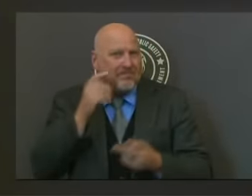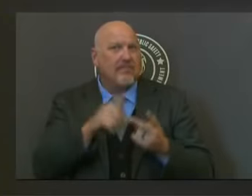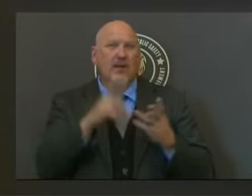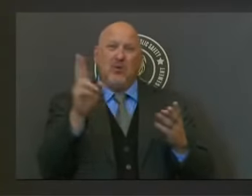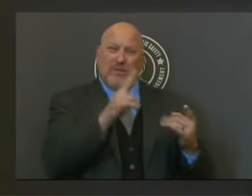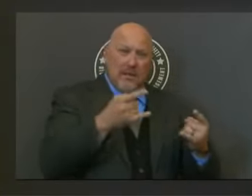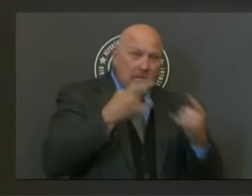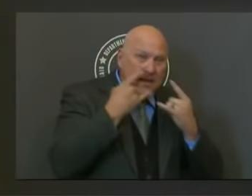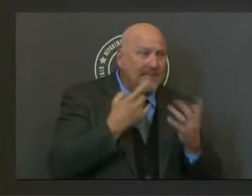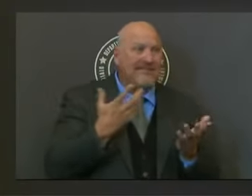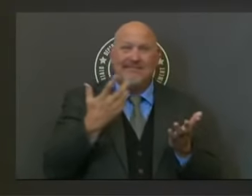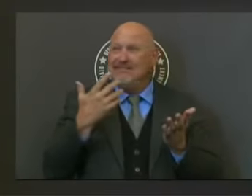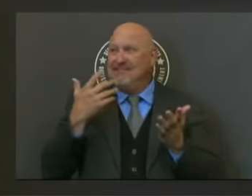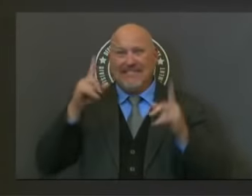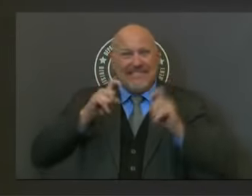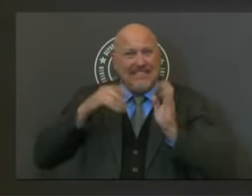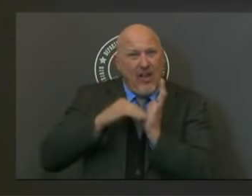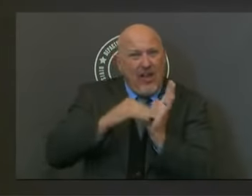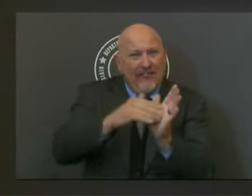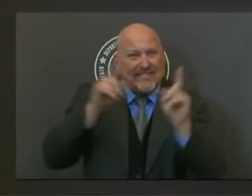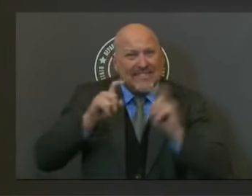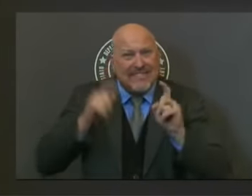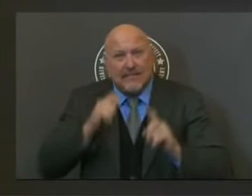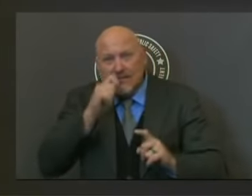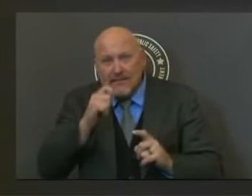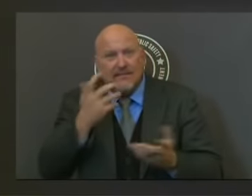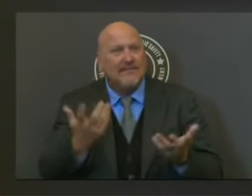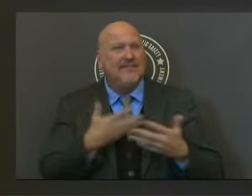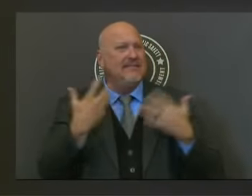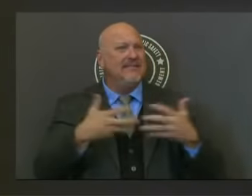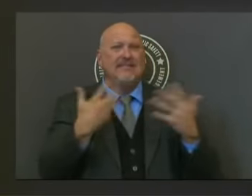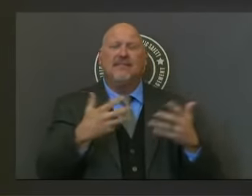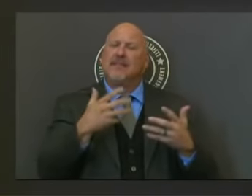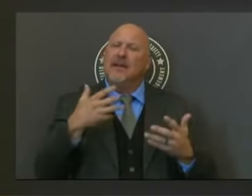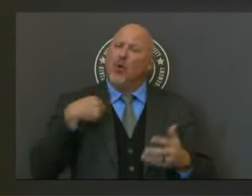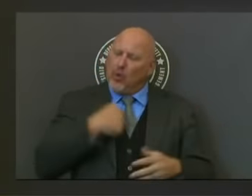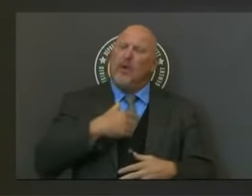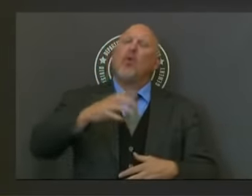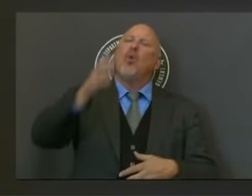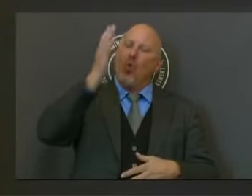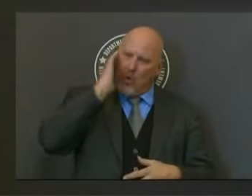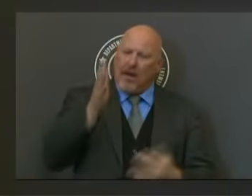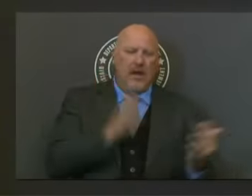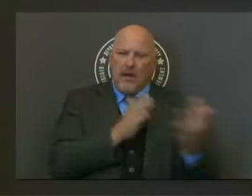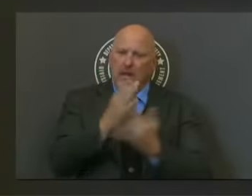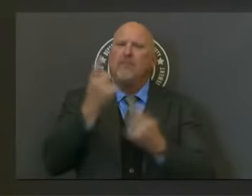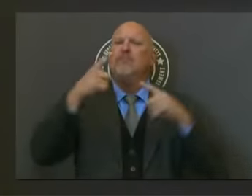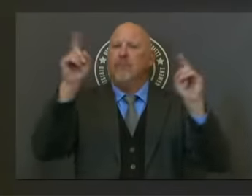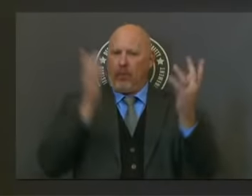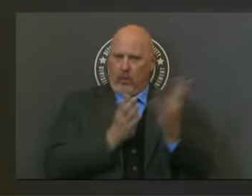this and will do it by coming